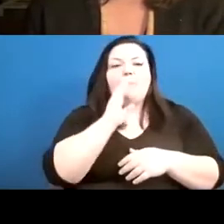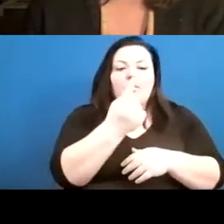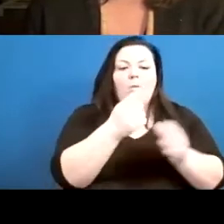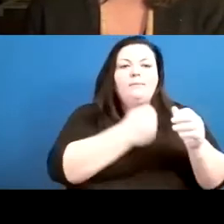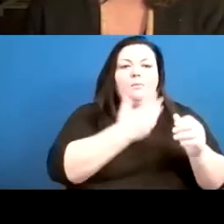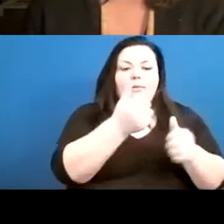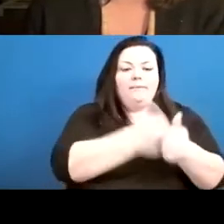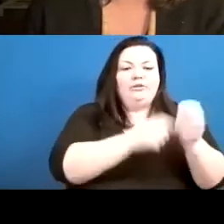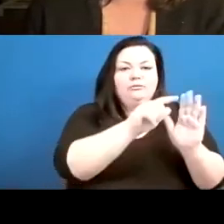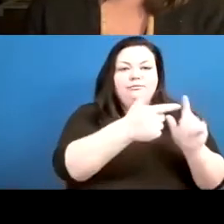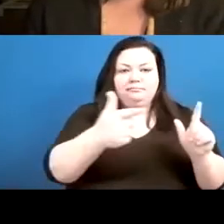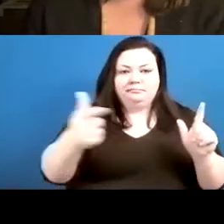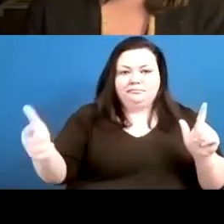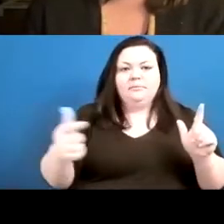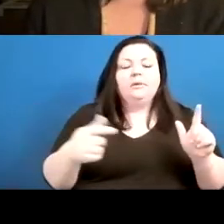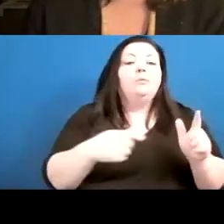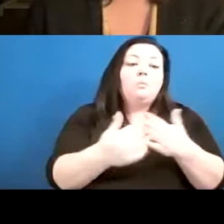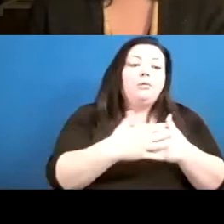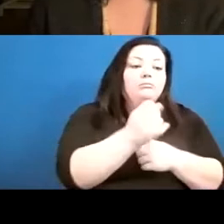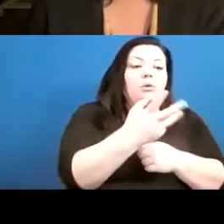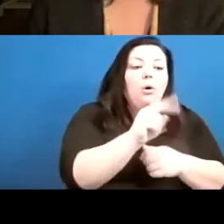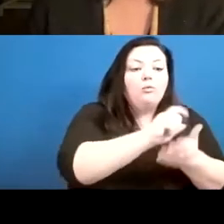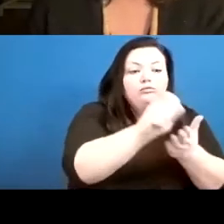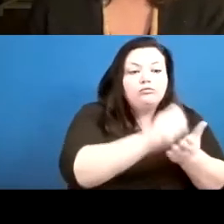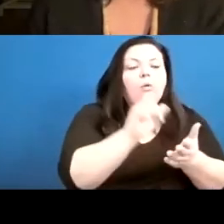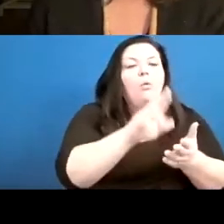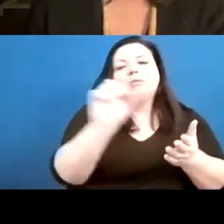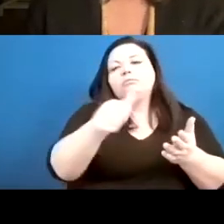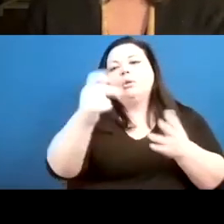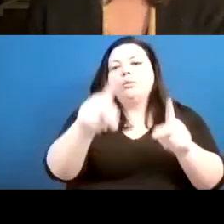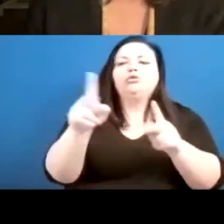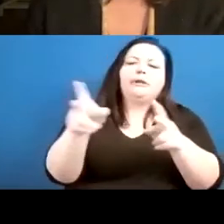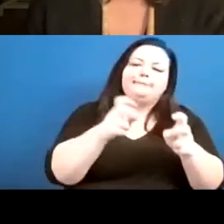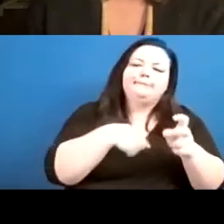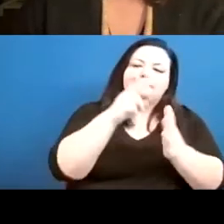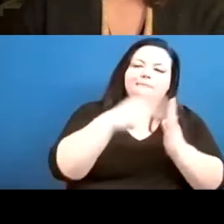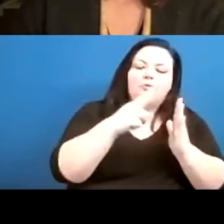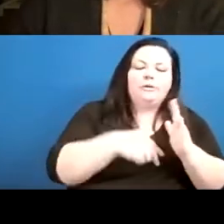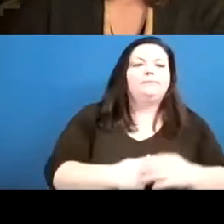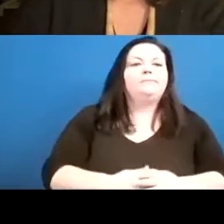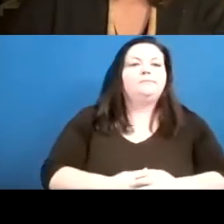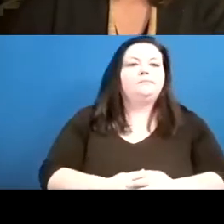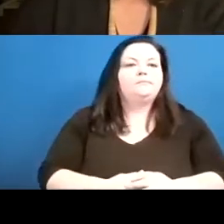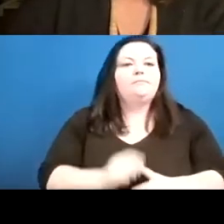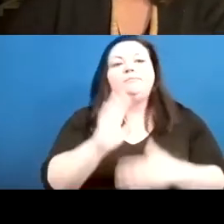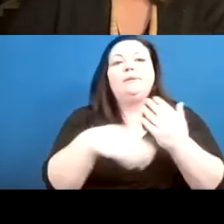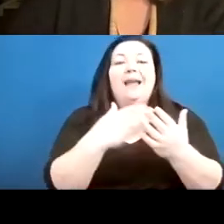succession, either their own or one by someone else that they love. Um, we've got all our slots full this evening but we are